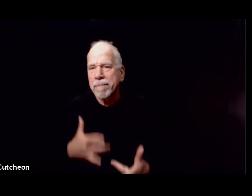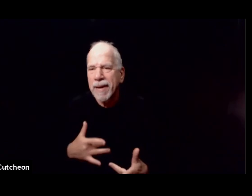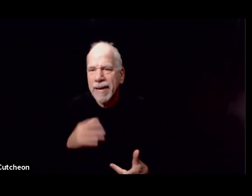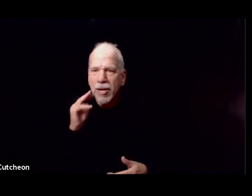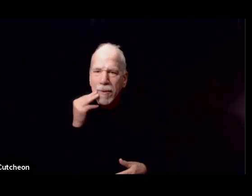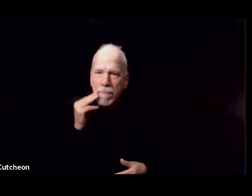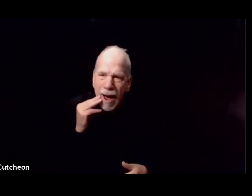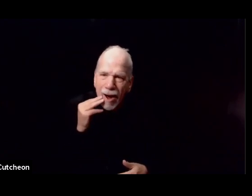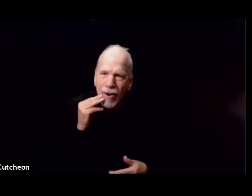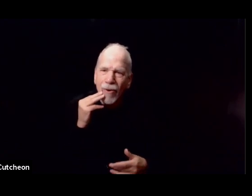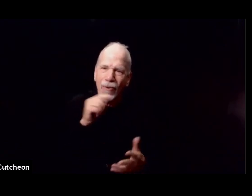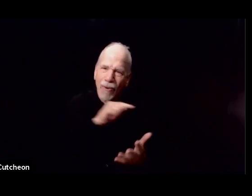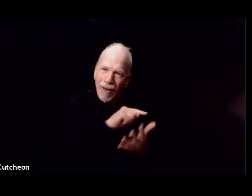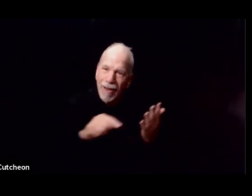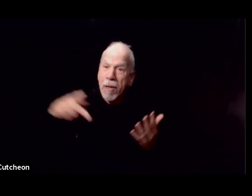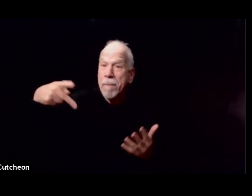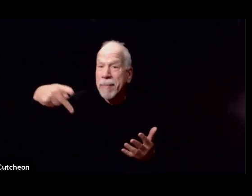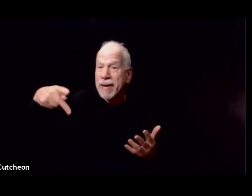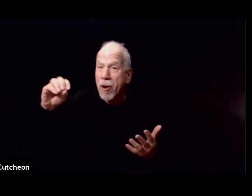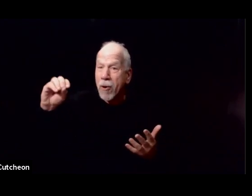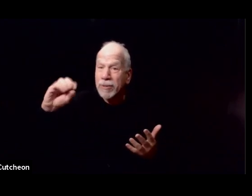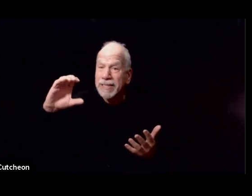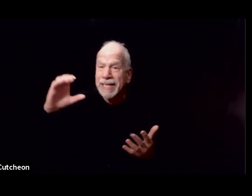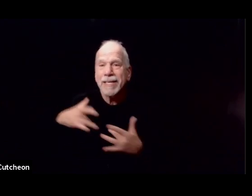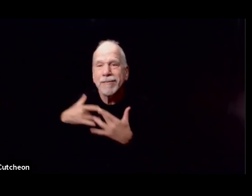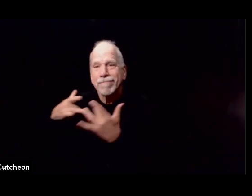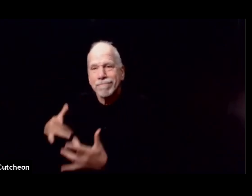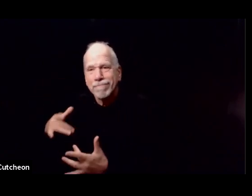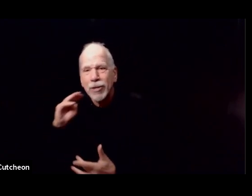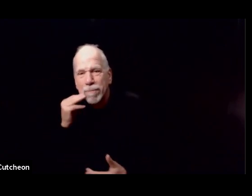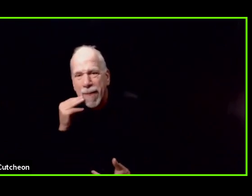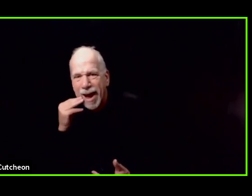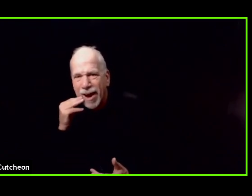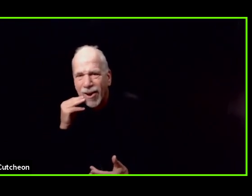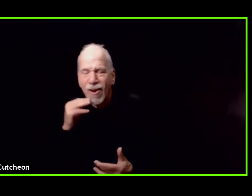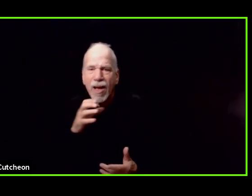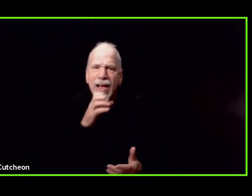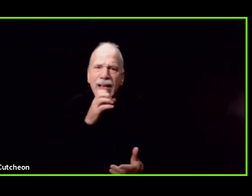and lifelong health conditions that make people more susceptible to a long list of illnesses